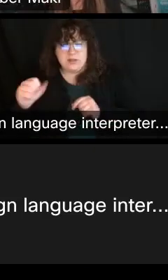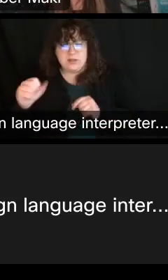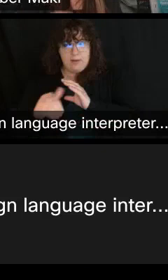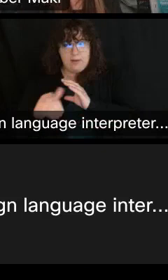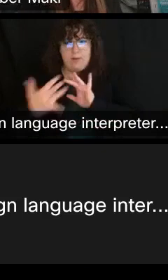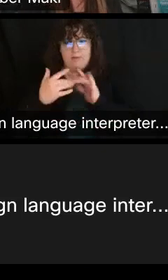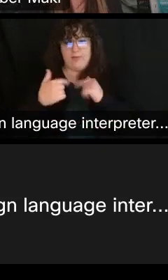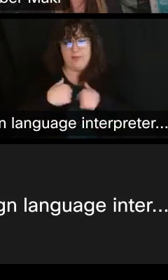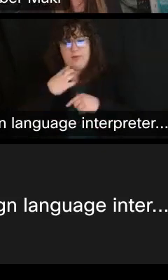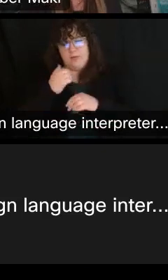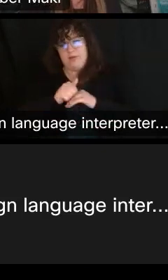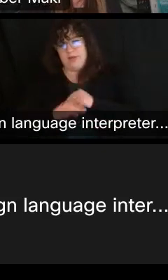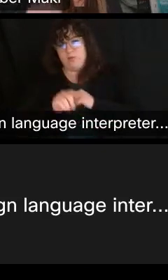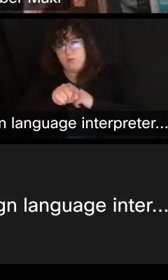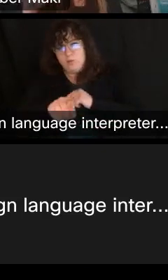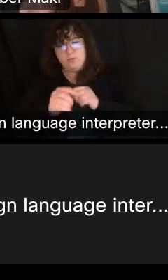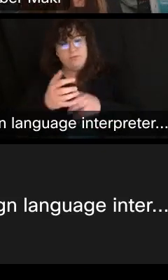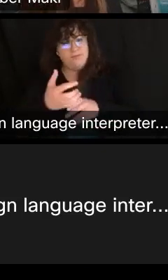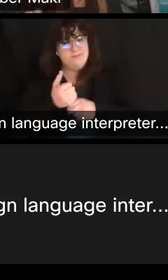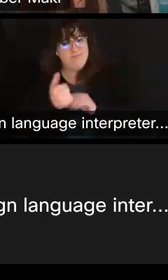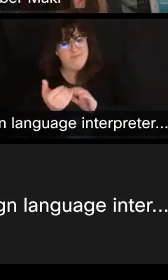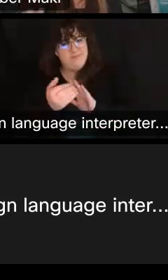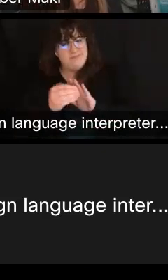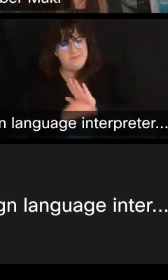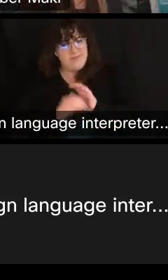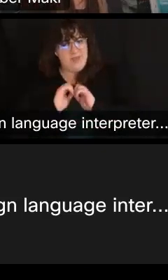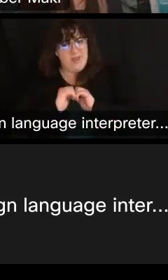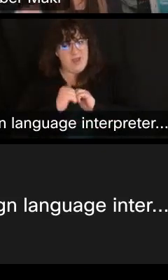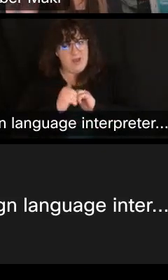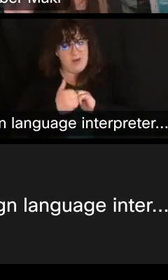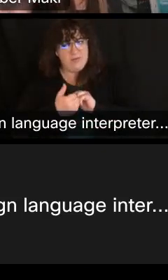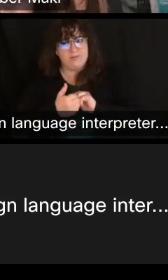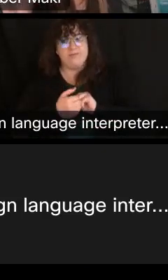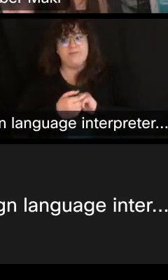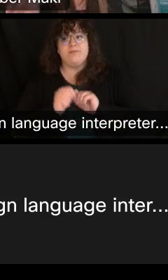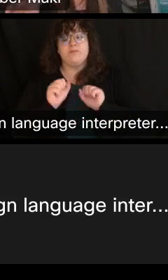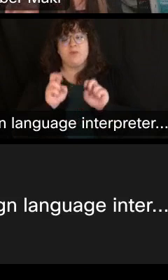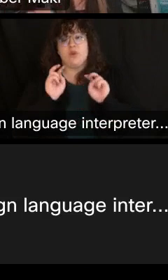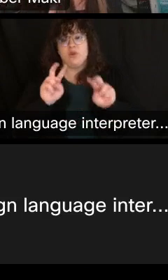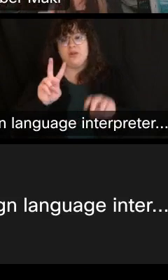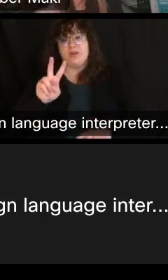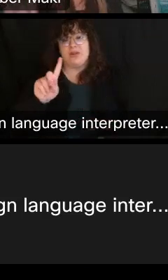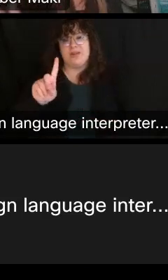And how I got that list, DHS licensing lookup. You can look up who is licensed in what are